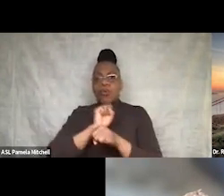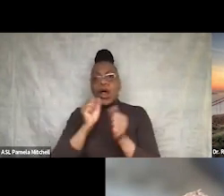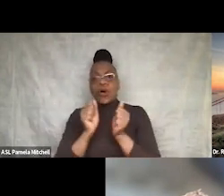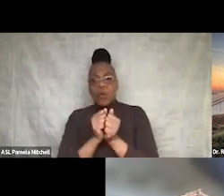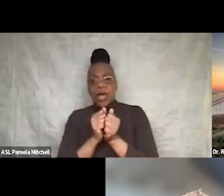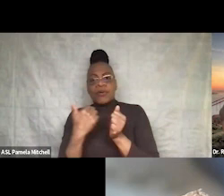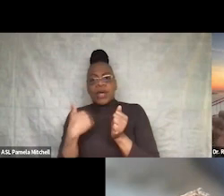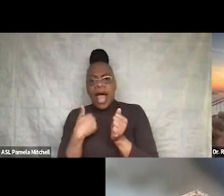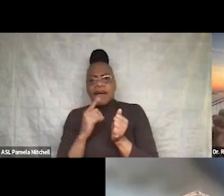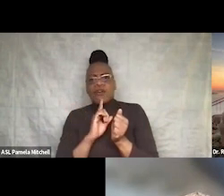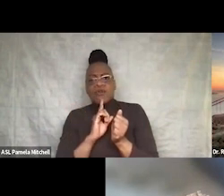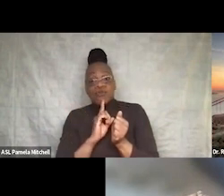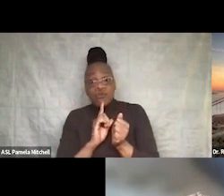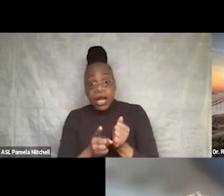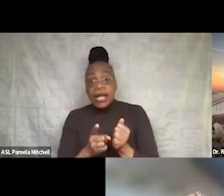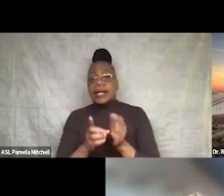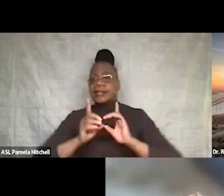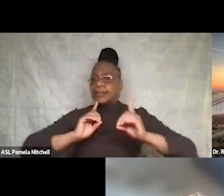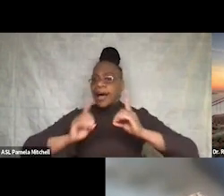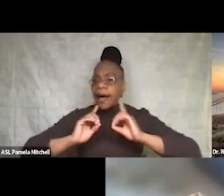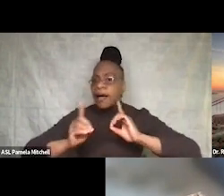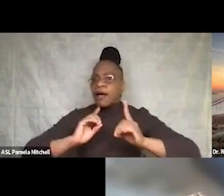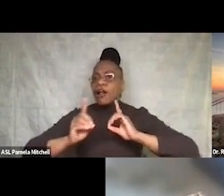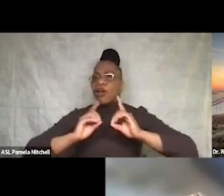real dialogue, ongoing reflection,